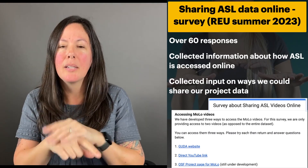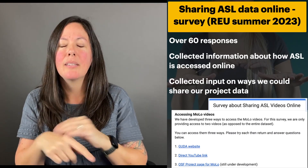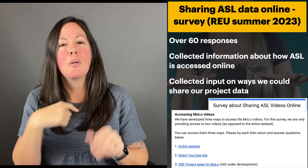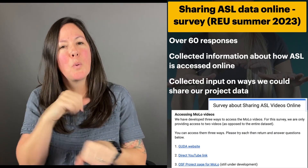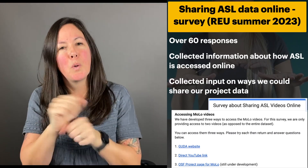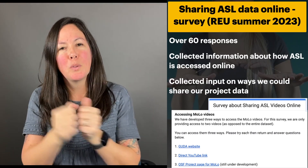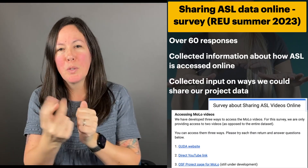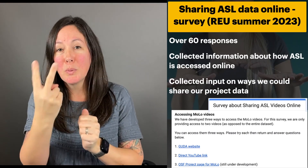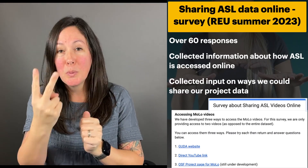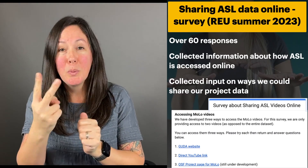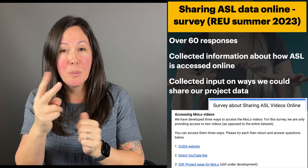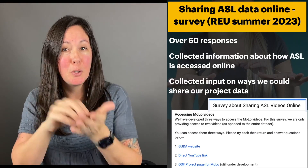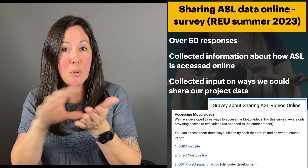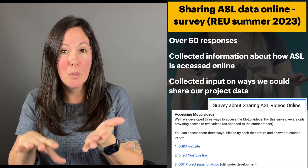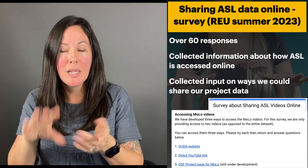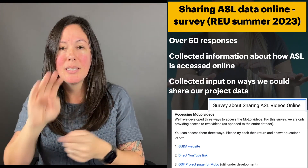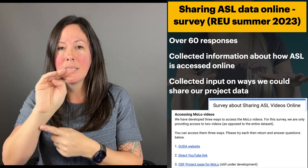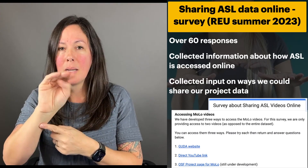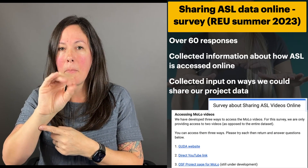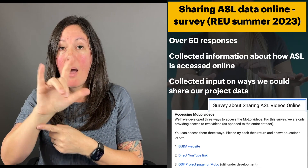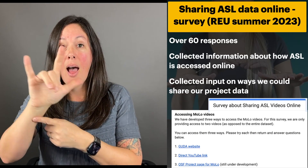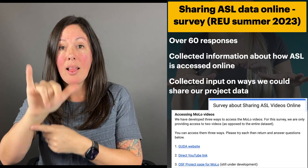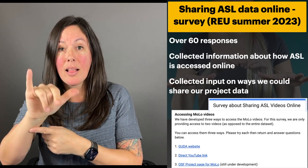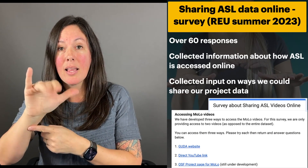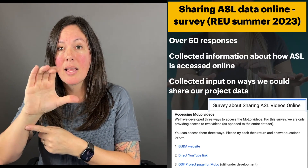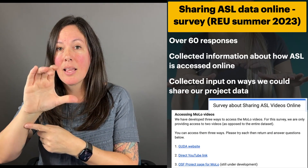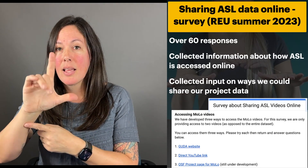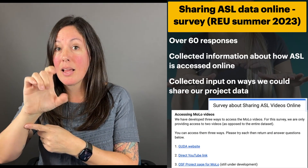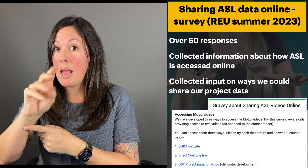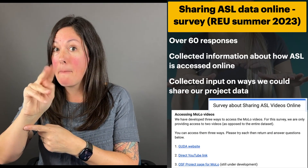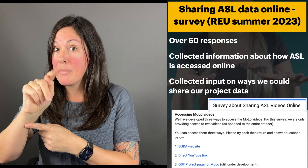ASL way of doing